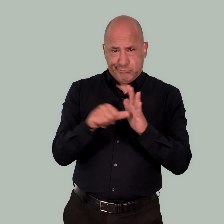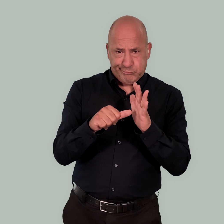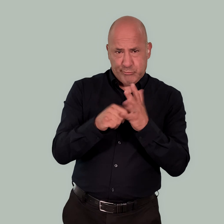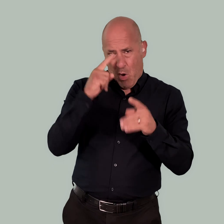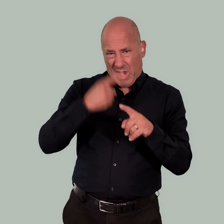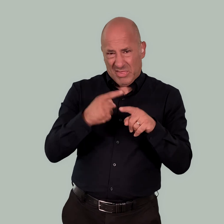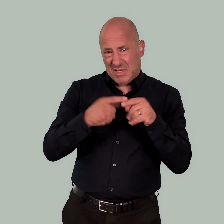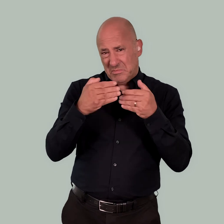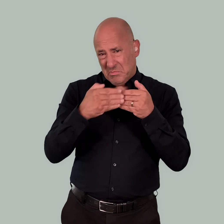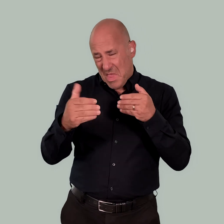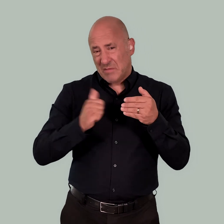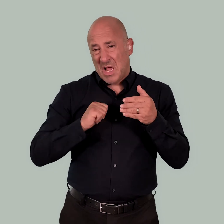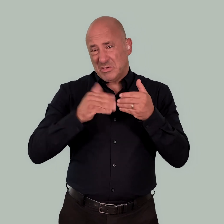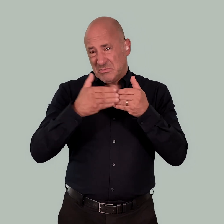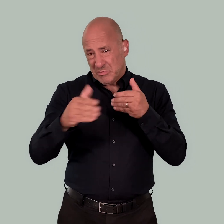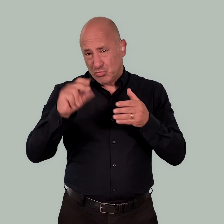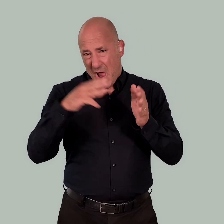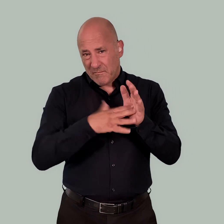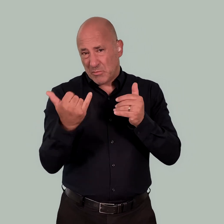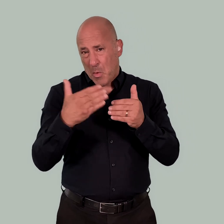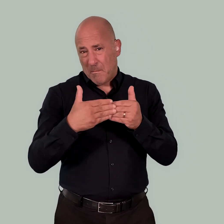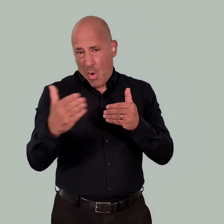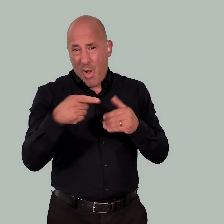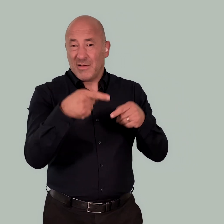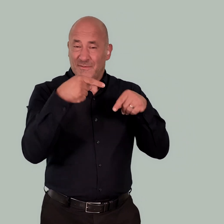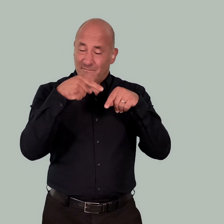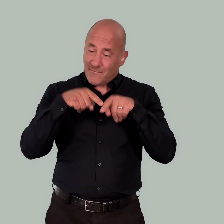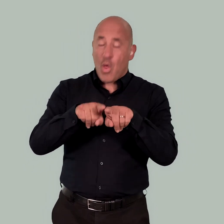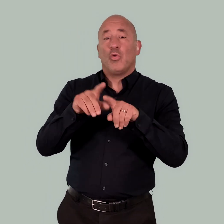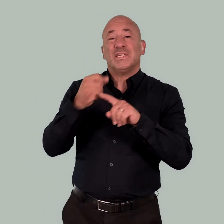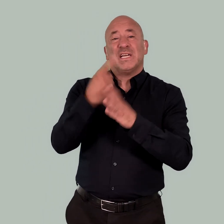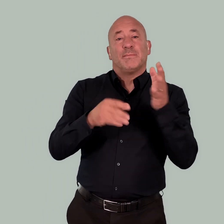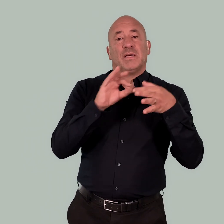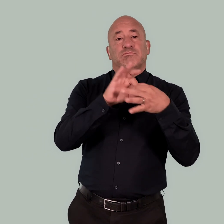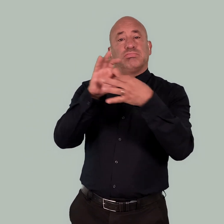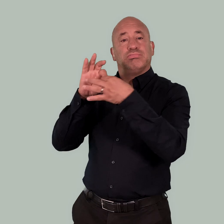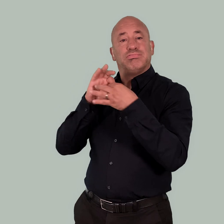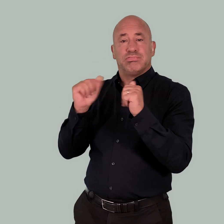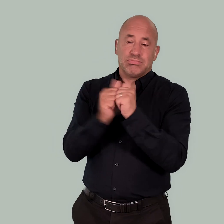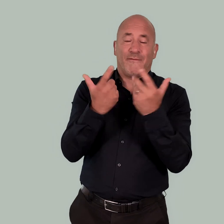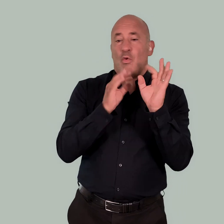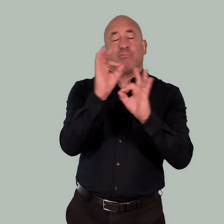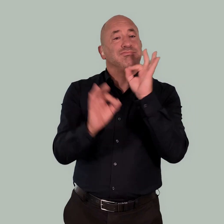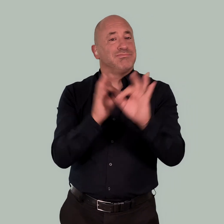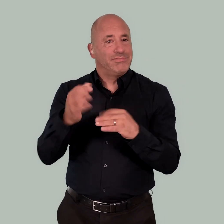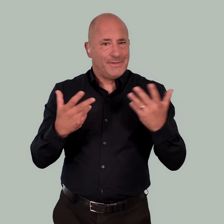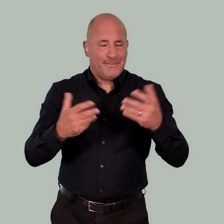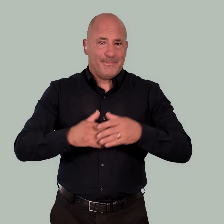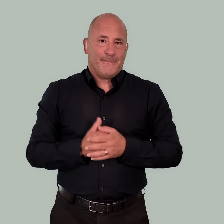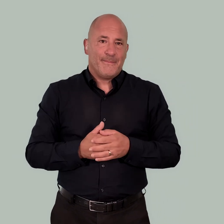or illness lasting or expected to last 12 months or more’, which is in line with harmonised disability questions for social surveys.